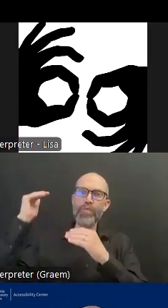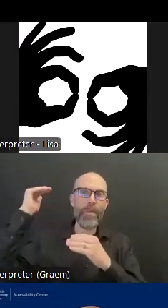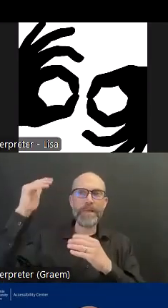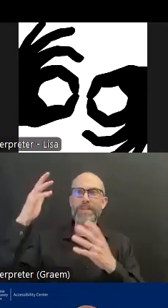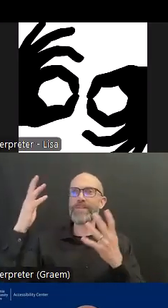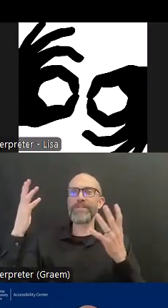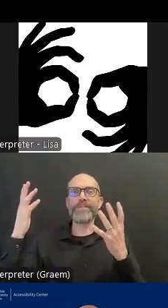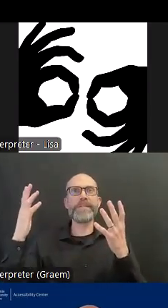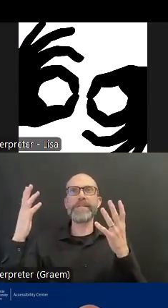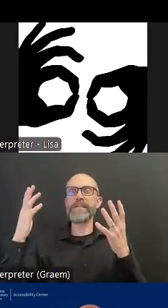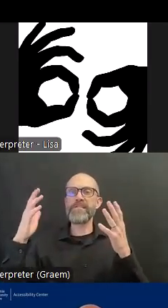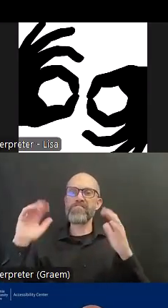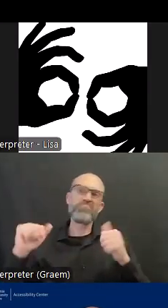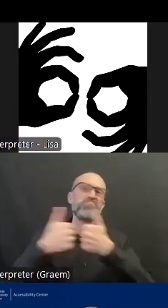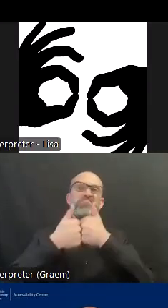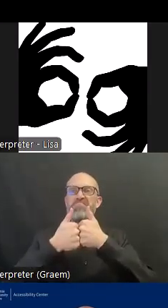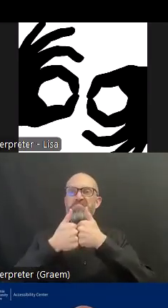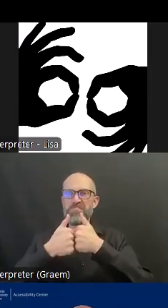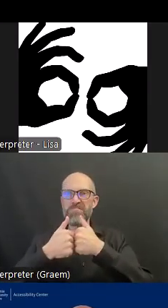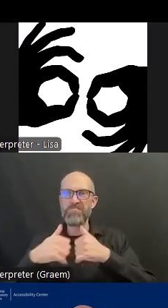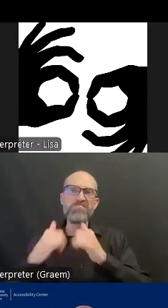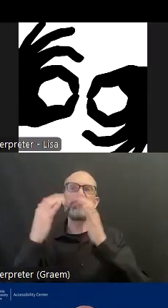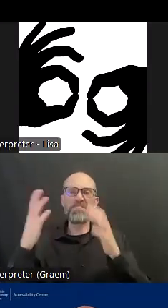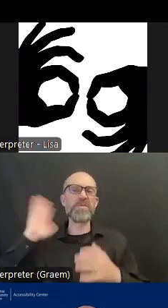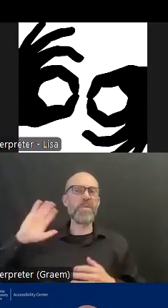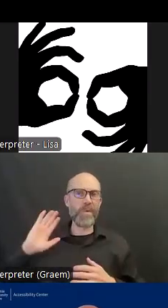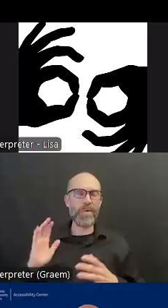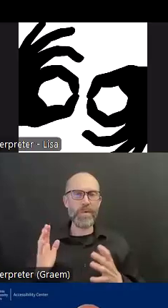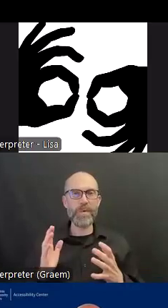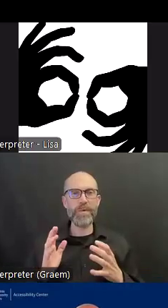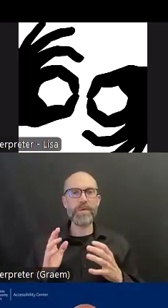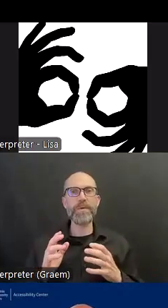It was very adversarial and confrontational. The way that you really make progress